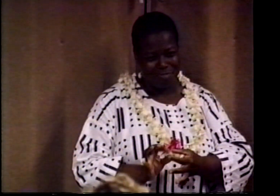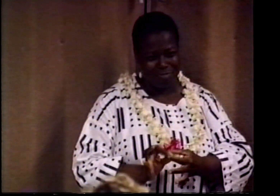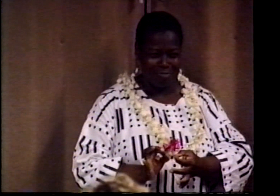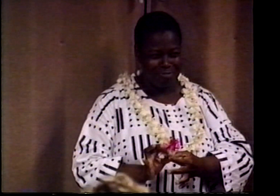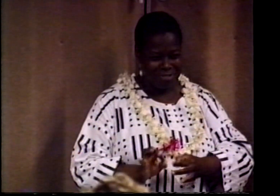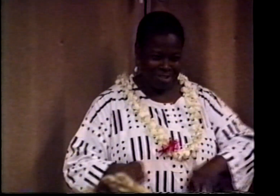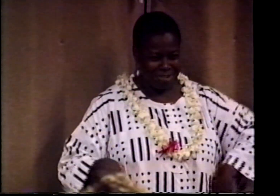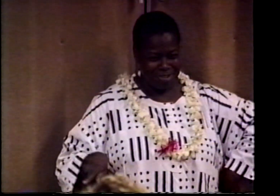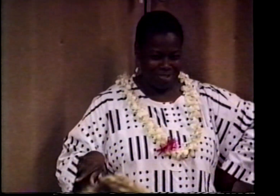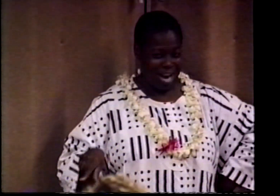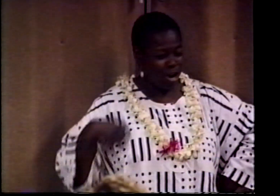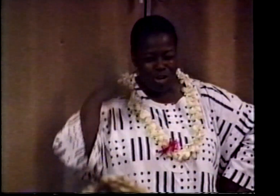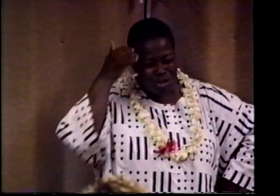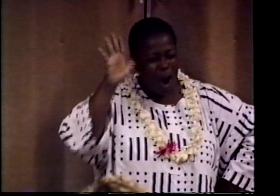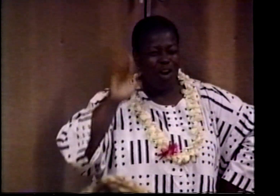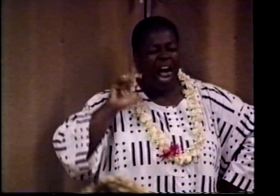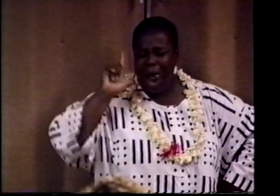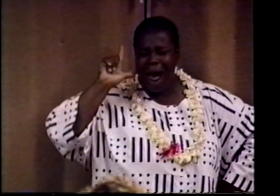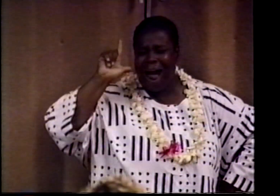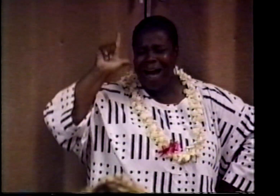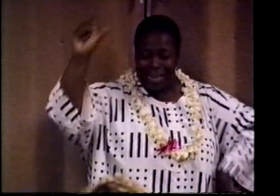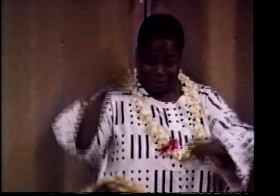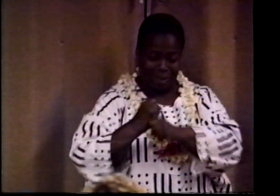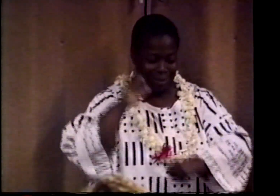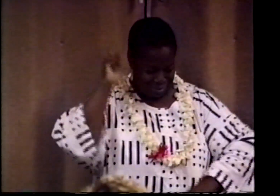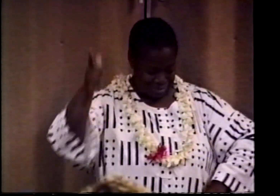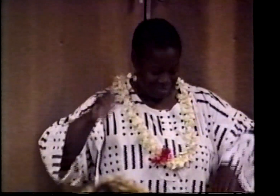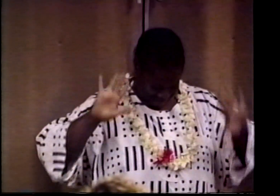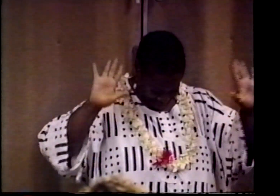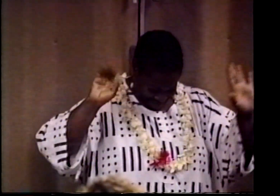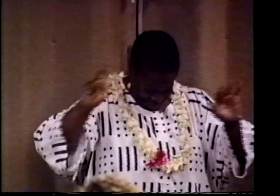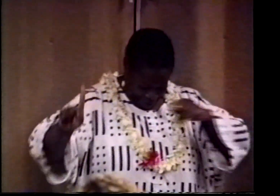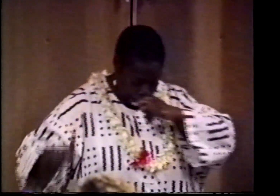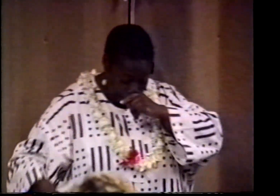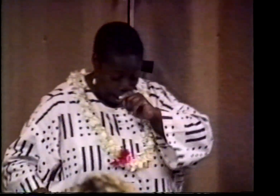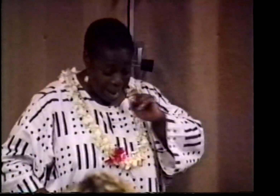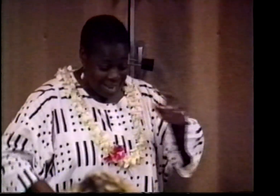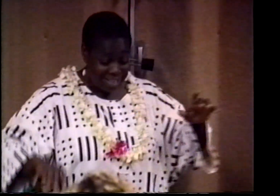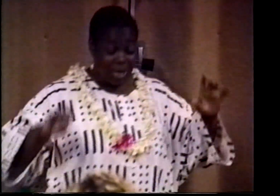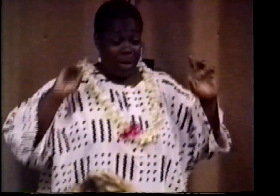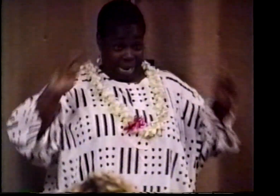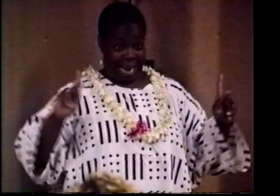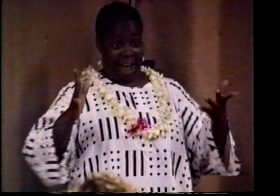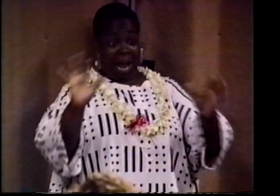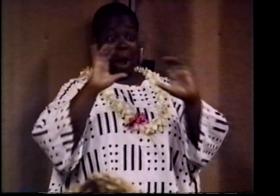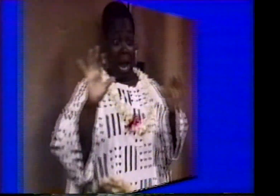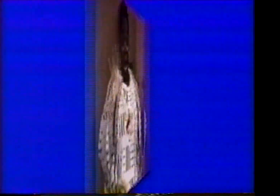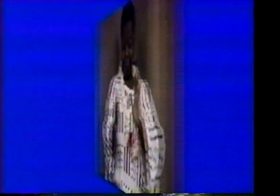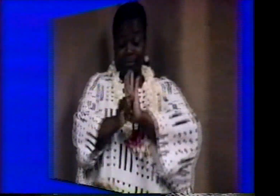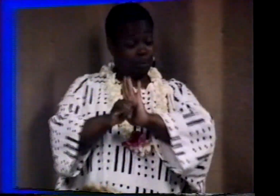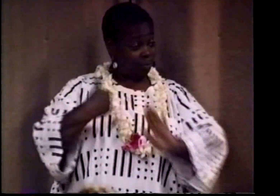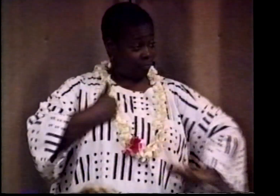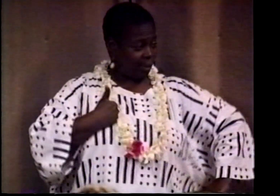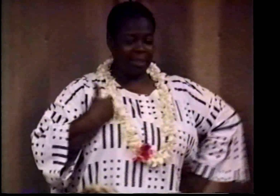was because of my sister and how she interpreted things. But more on that later.